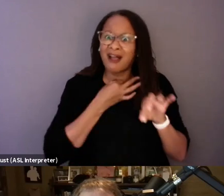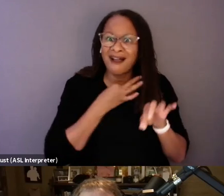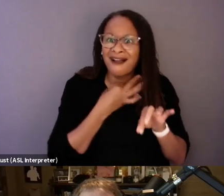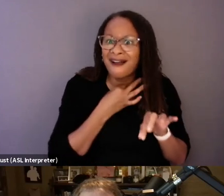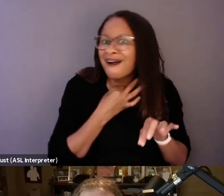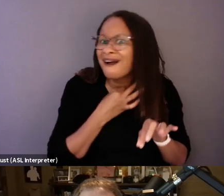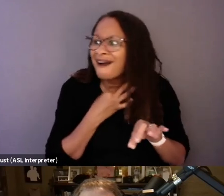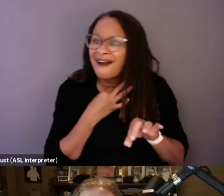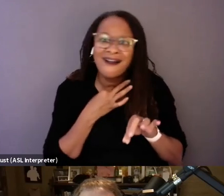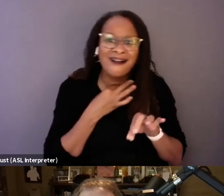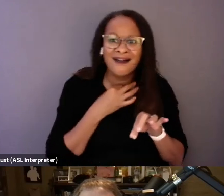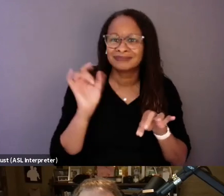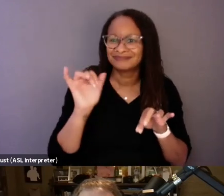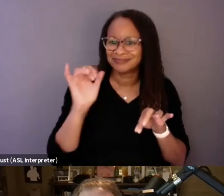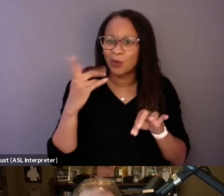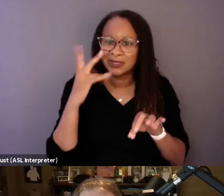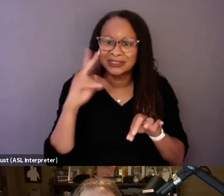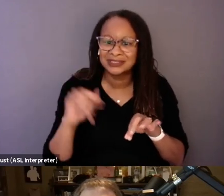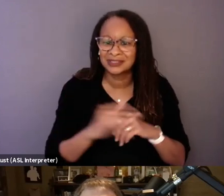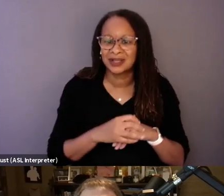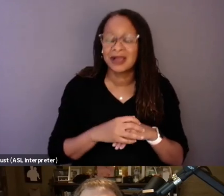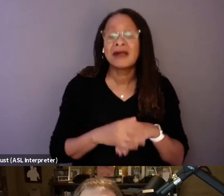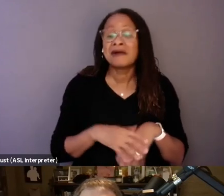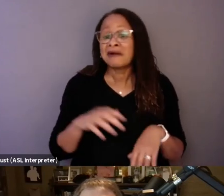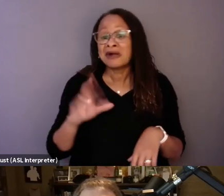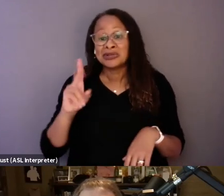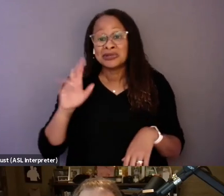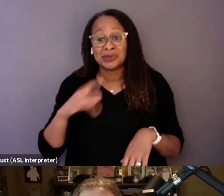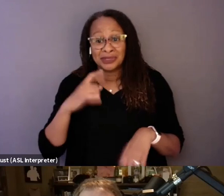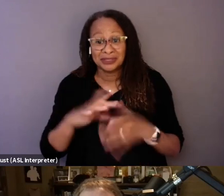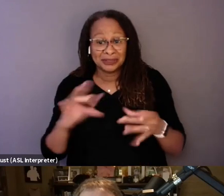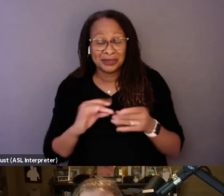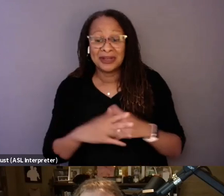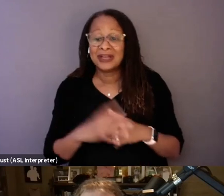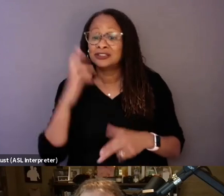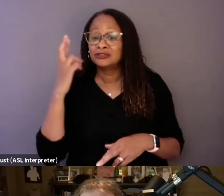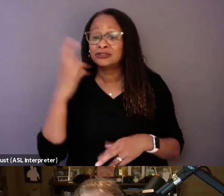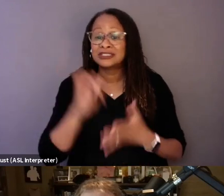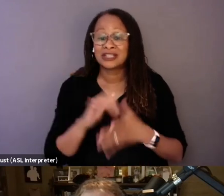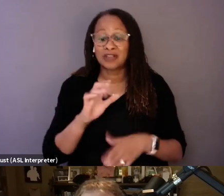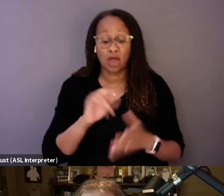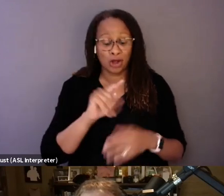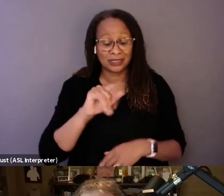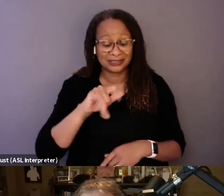that I think because of my experience with John, I realized that an artist sees things with the child's eyes